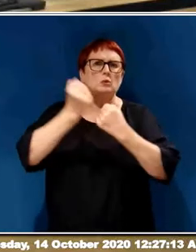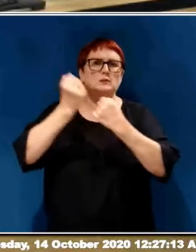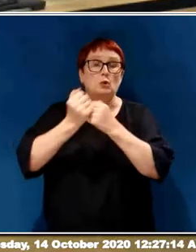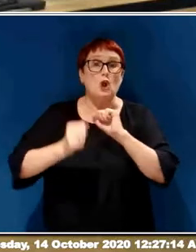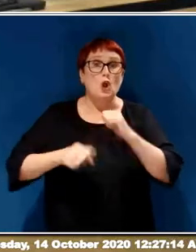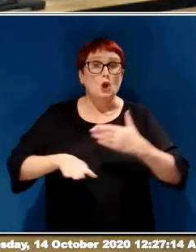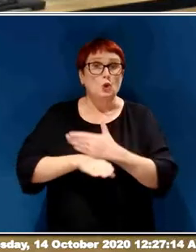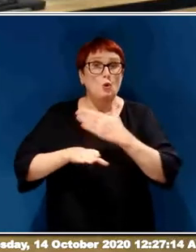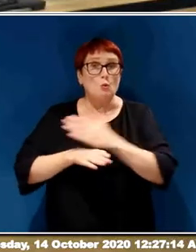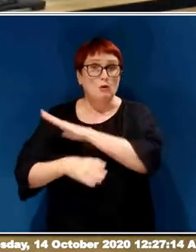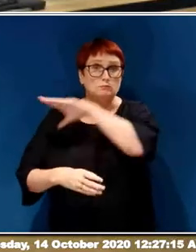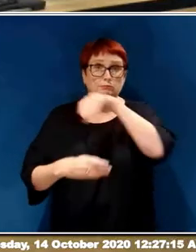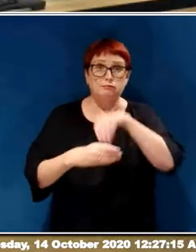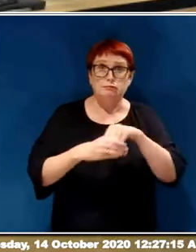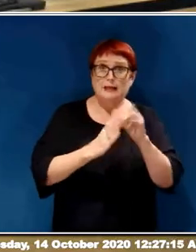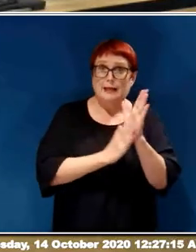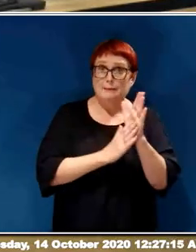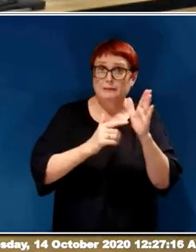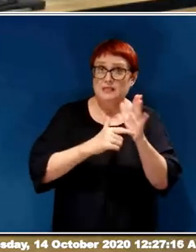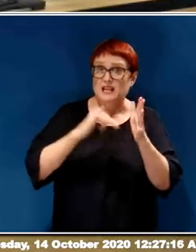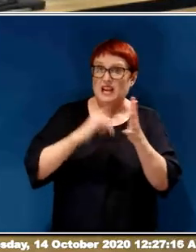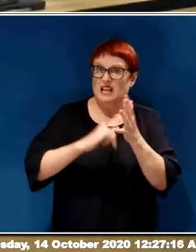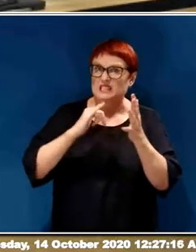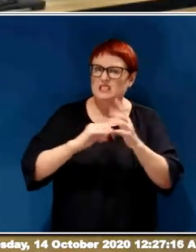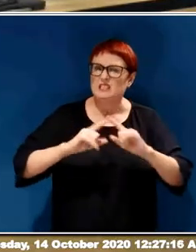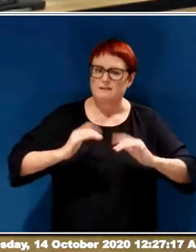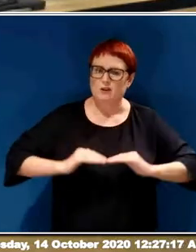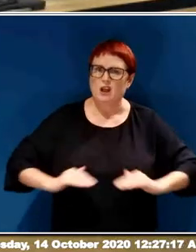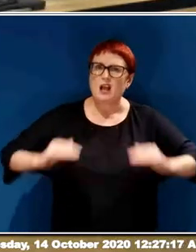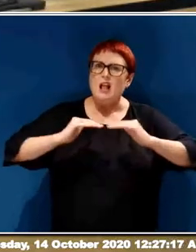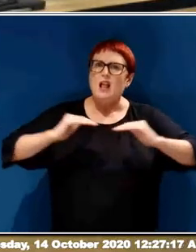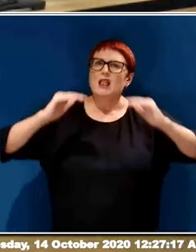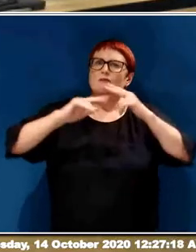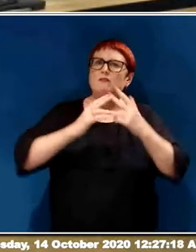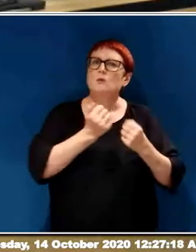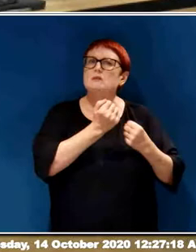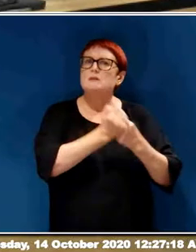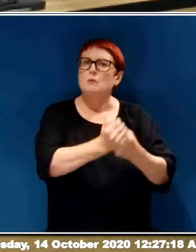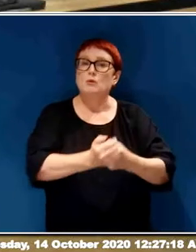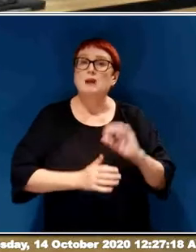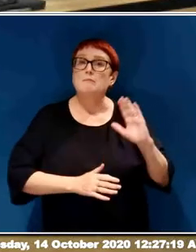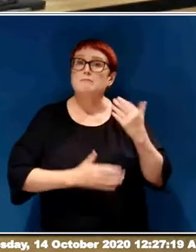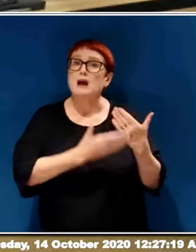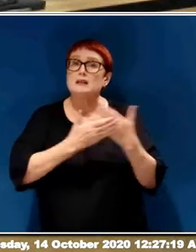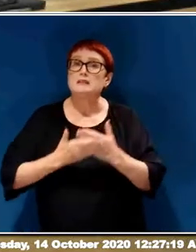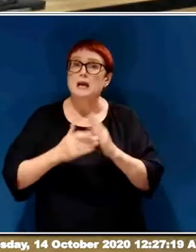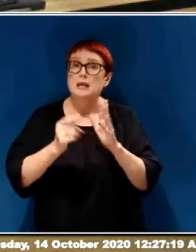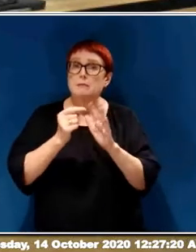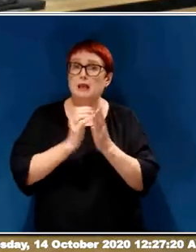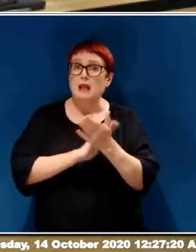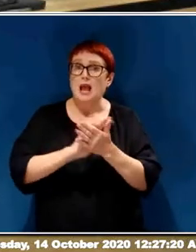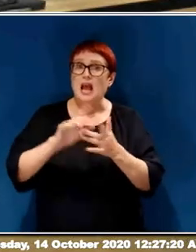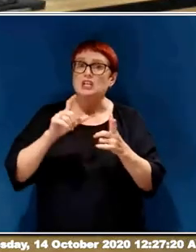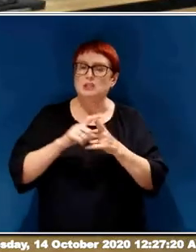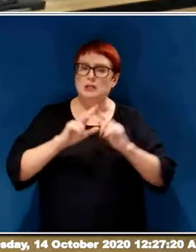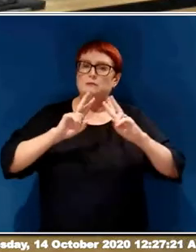My PhD looked at a subset of this, and since then I've looked more along the